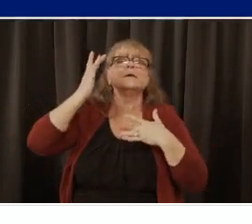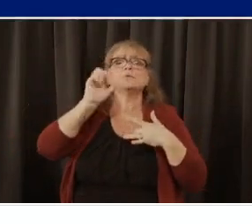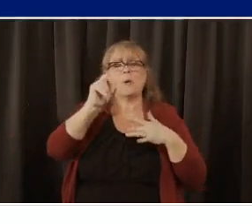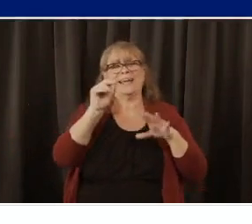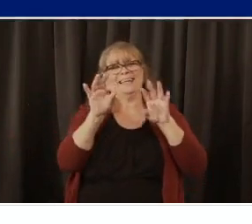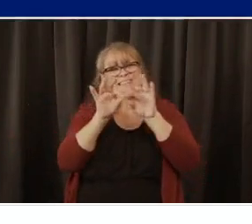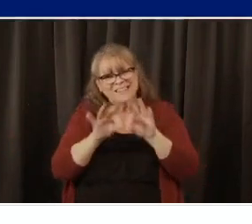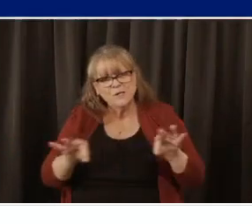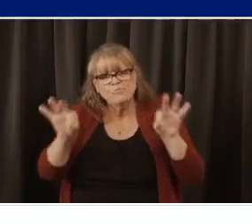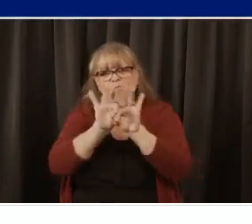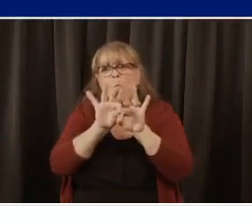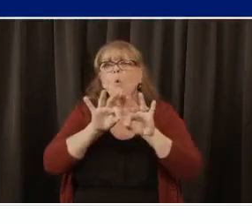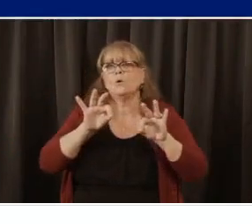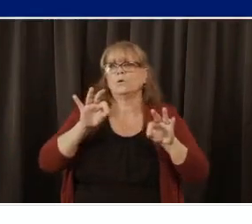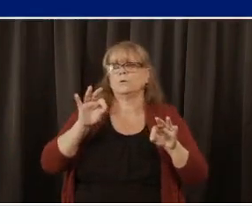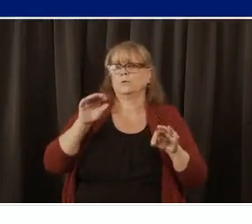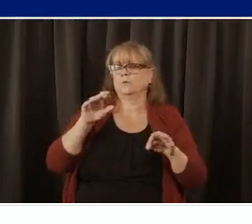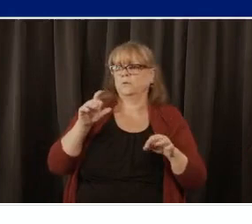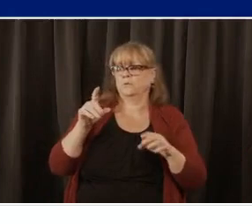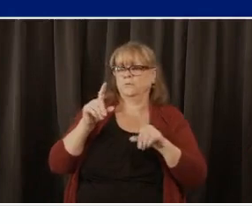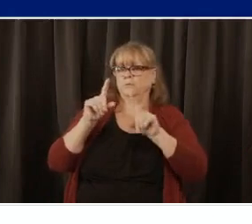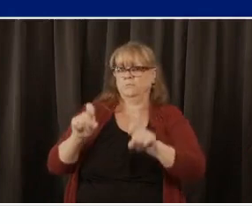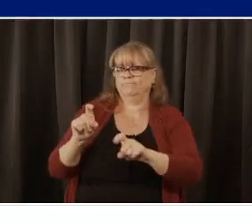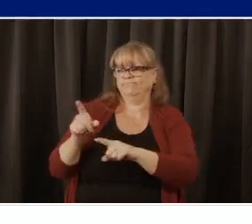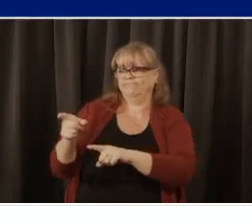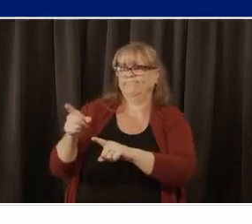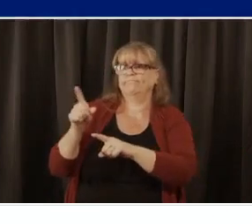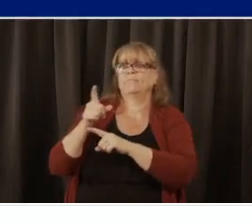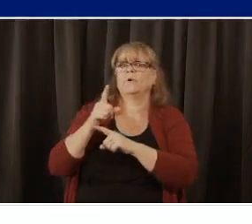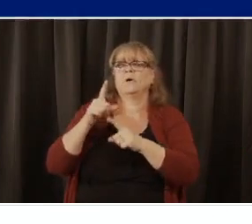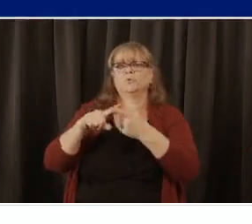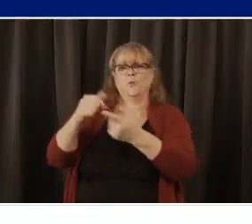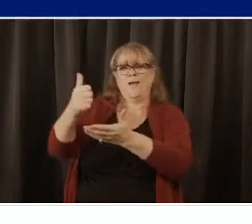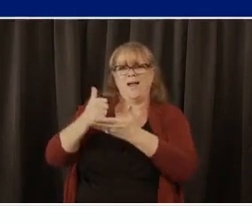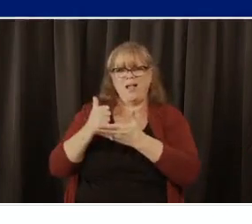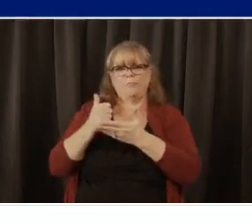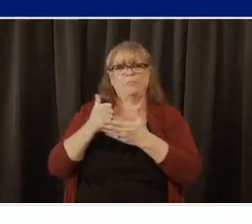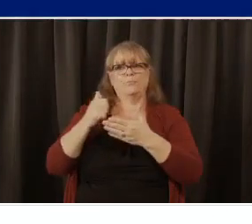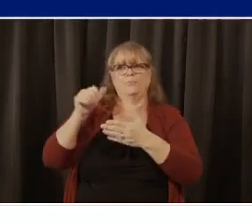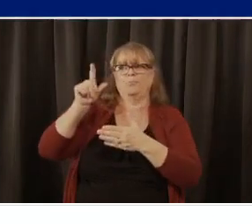through K through 12th grade treat teachers and other student facing staff food service workers,